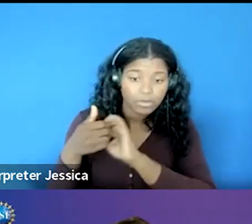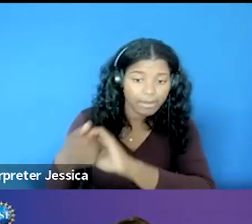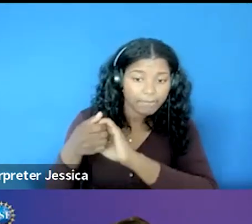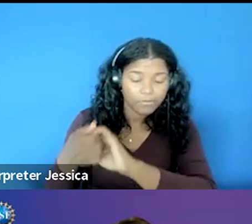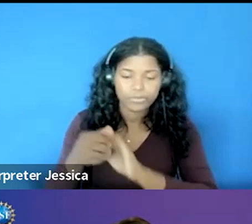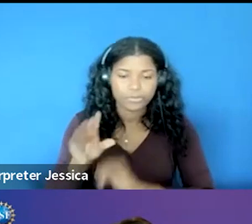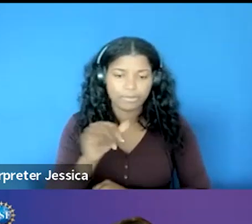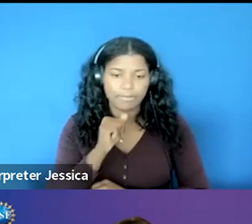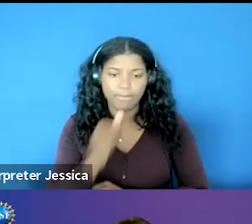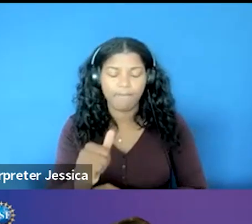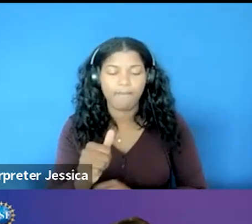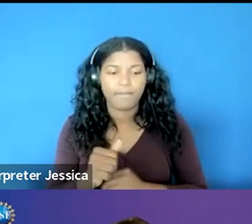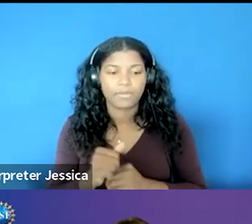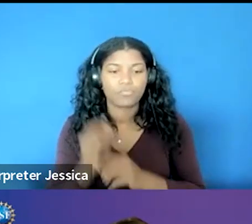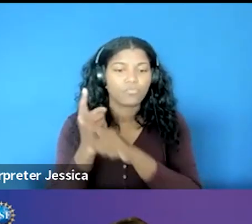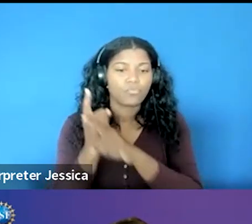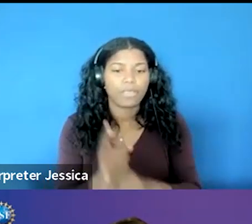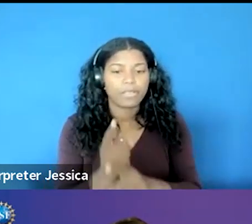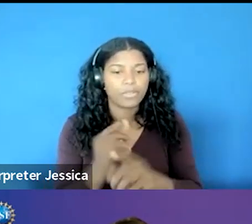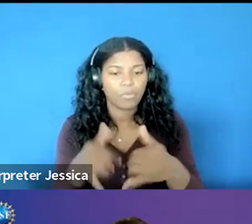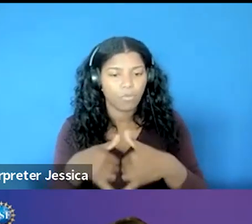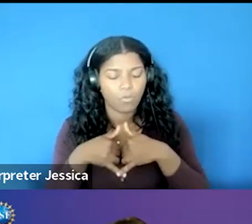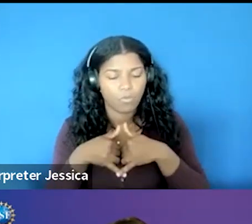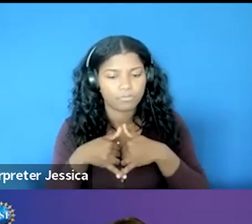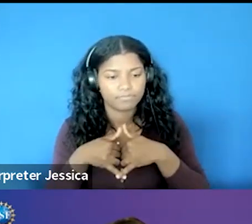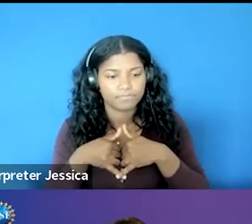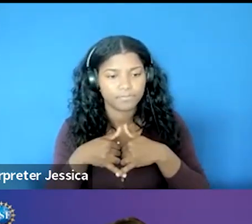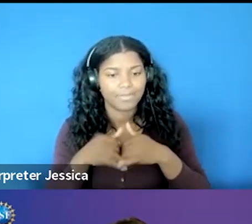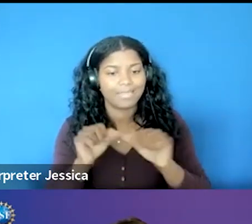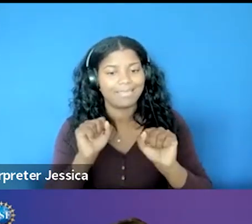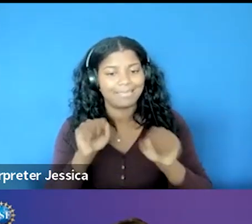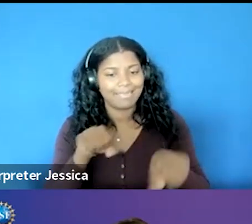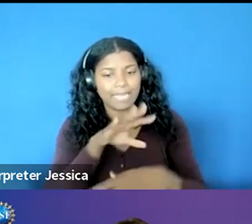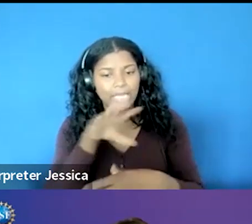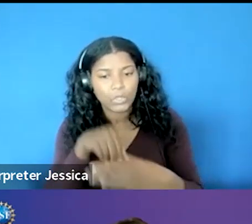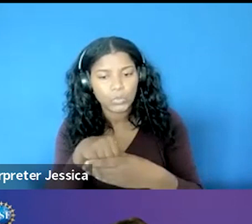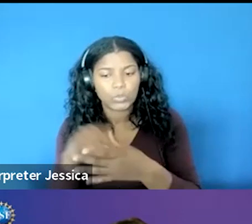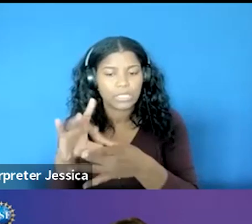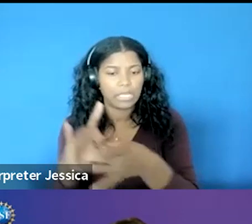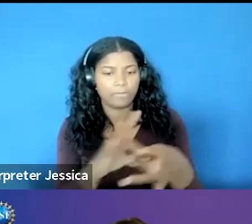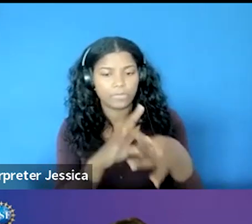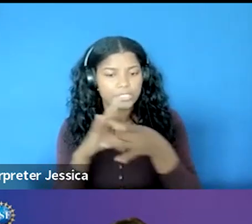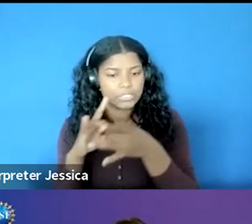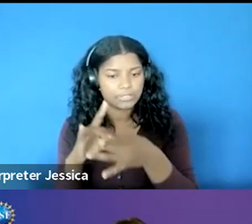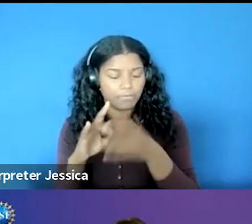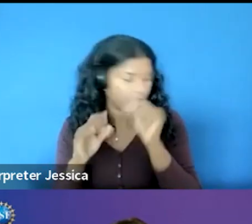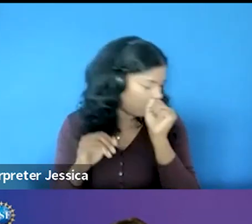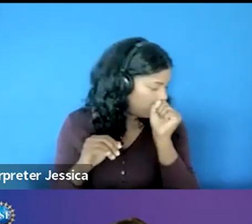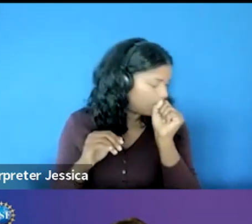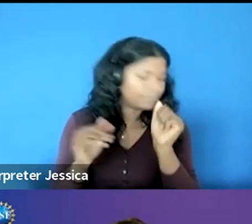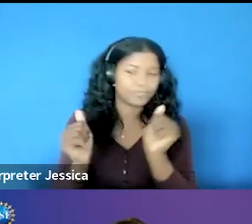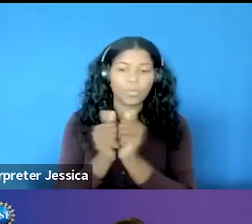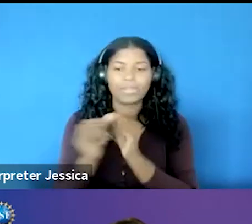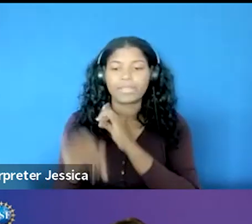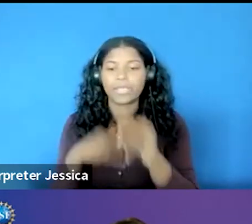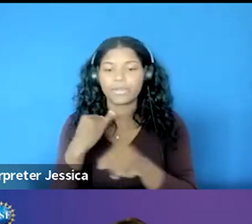Regular awards can include collaborations with international scientists.